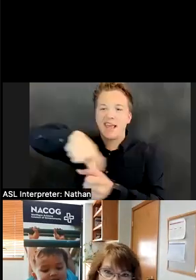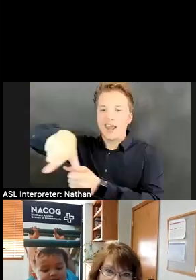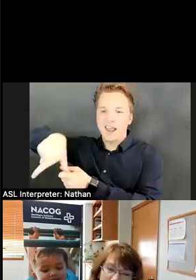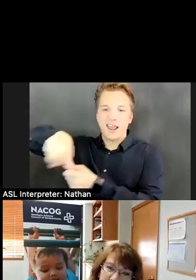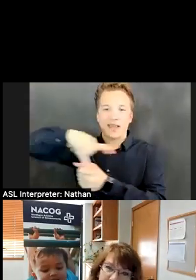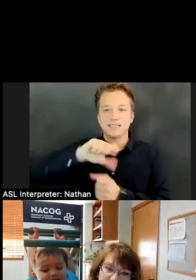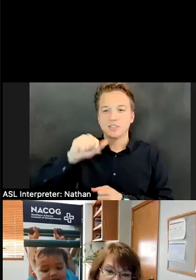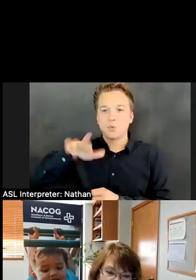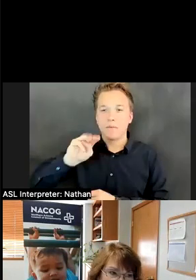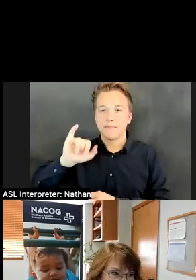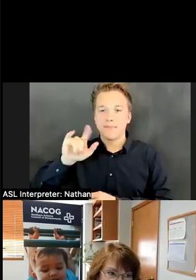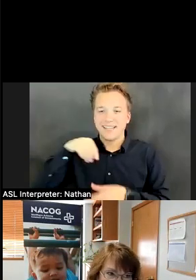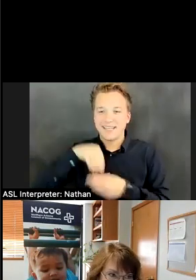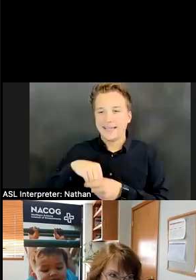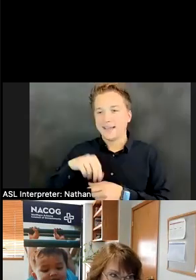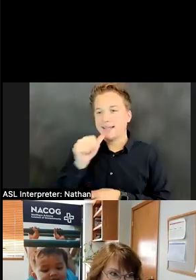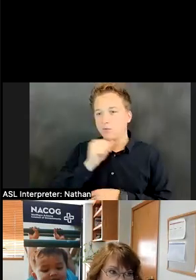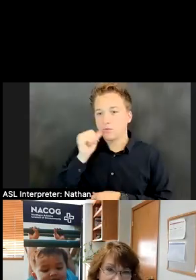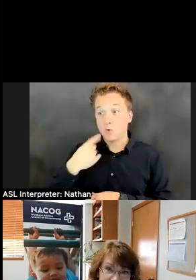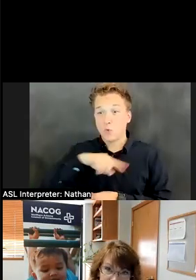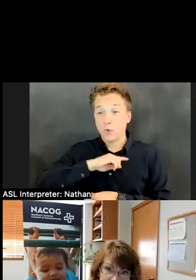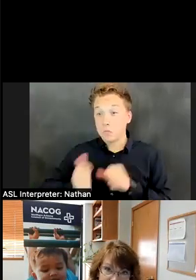We're mostly rural and very diverse.